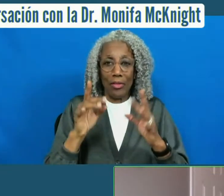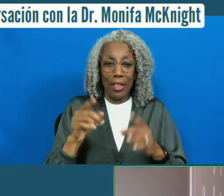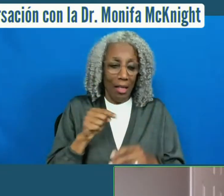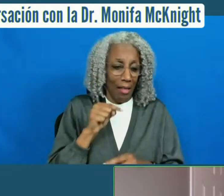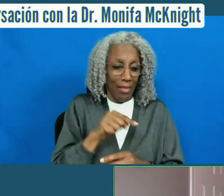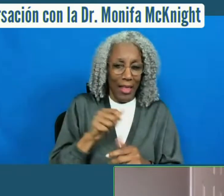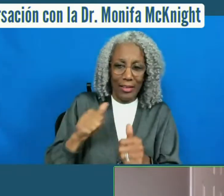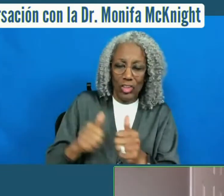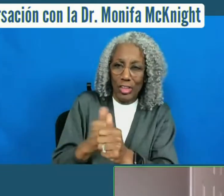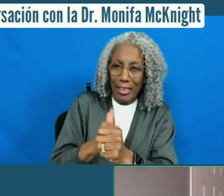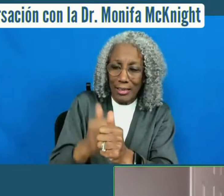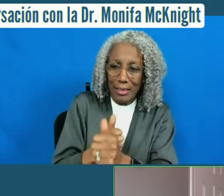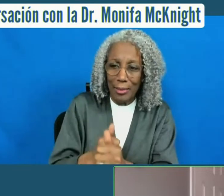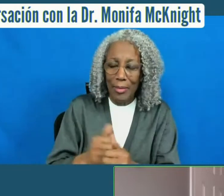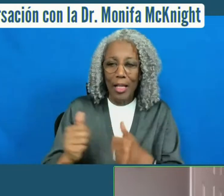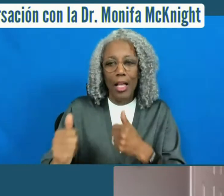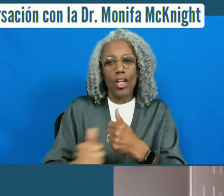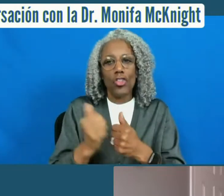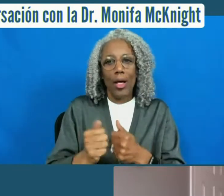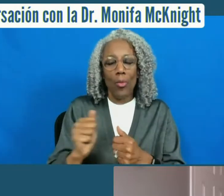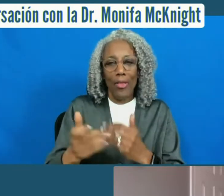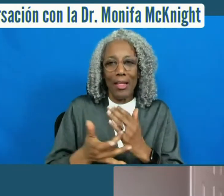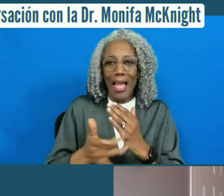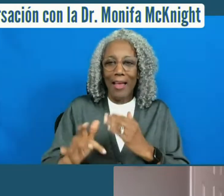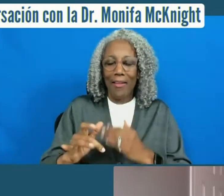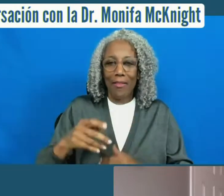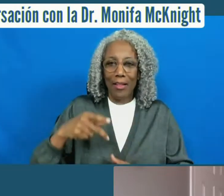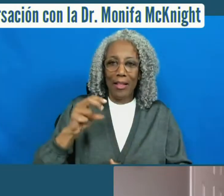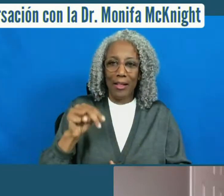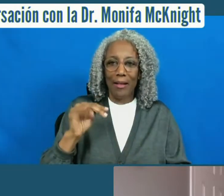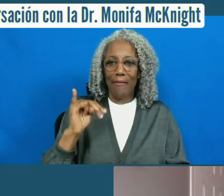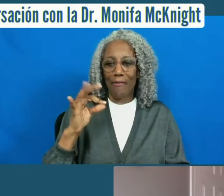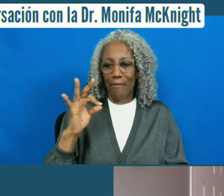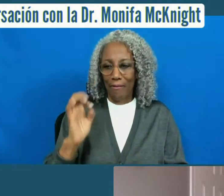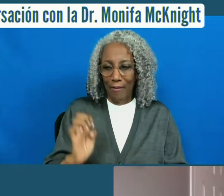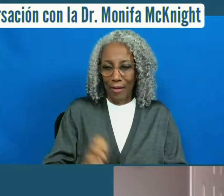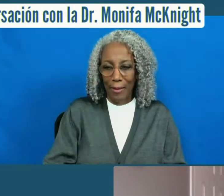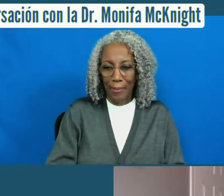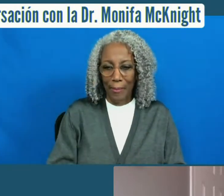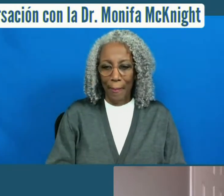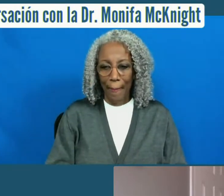got so bad that he was chased